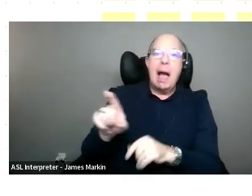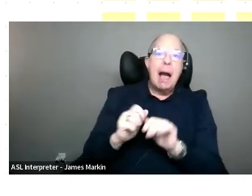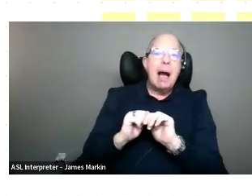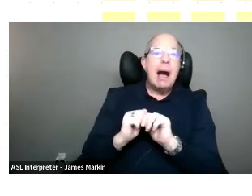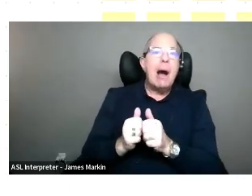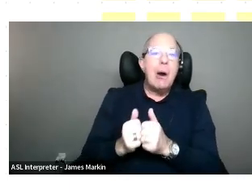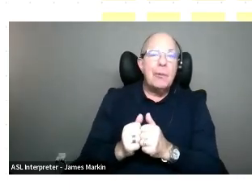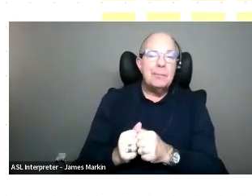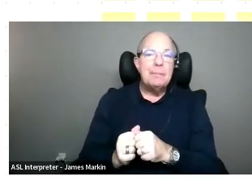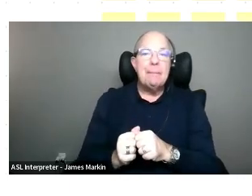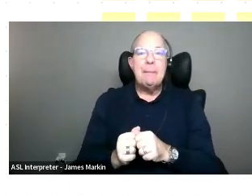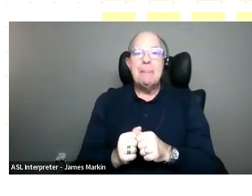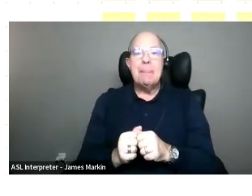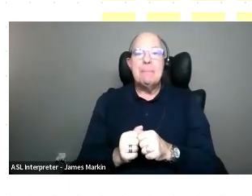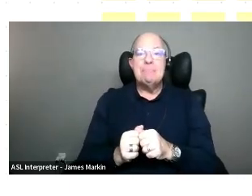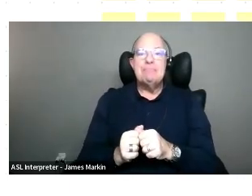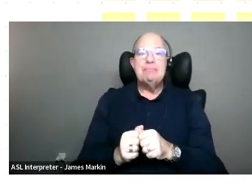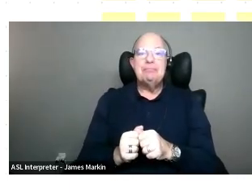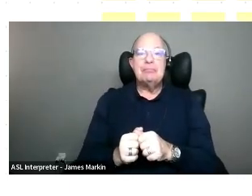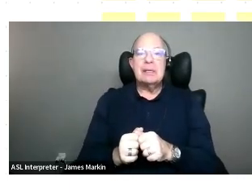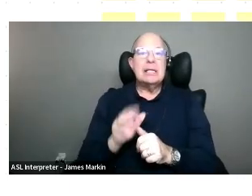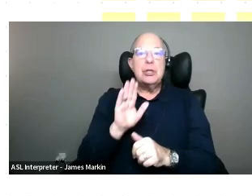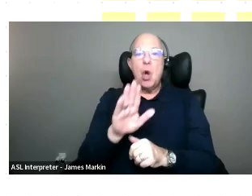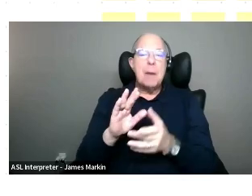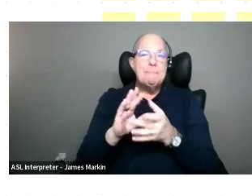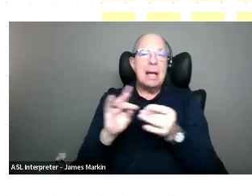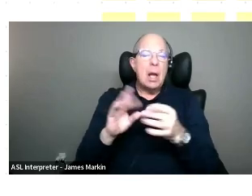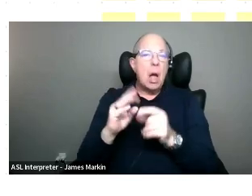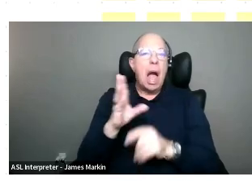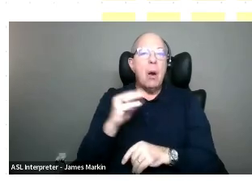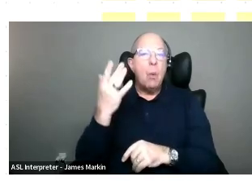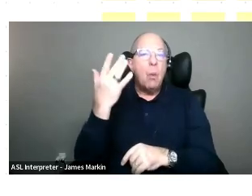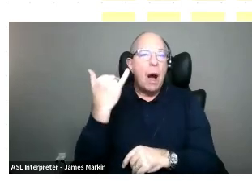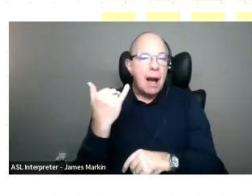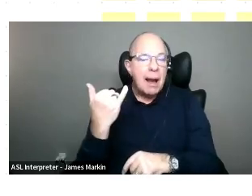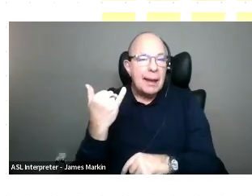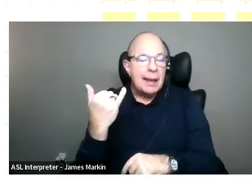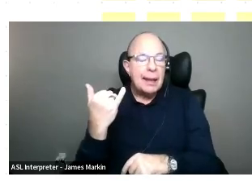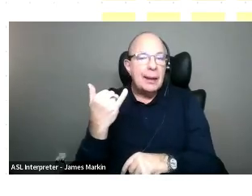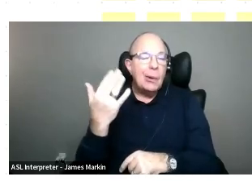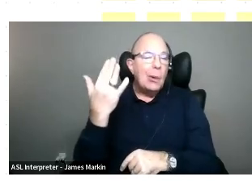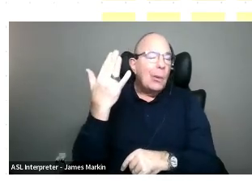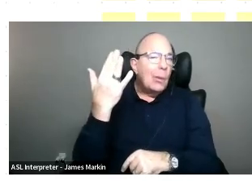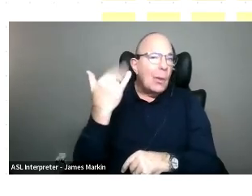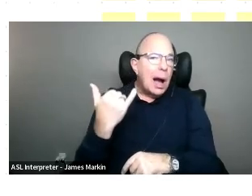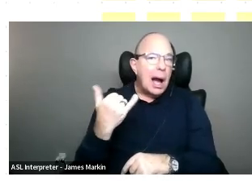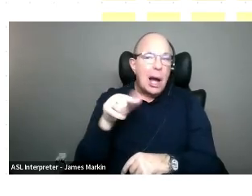Shannon Spencer (she/her): this budget committee, so what are your key messages, and why? So your key messages, like, why are you asking?